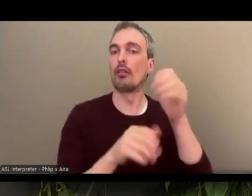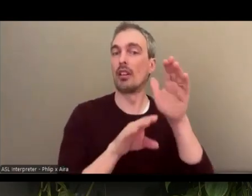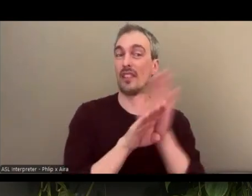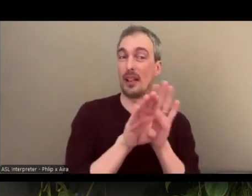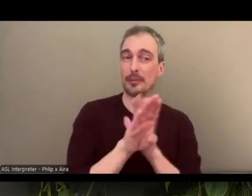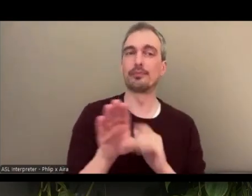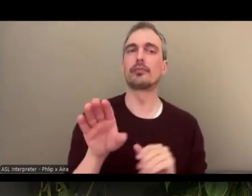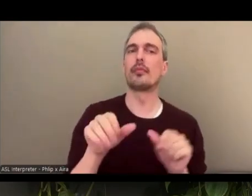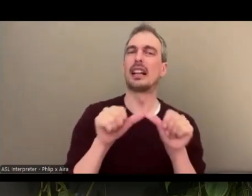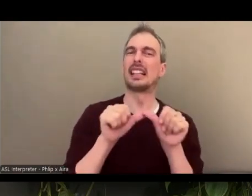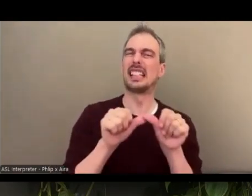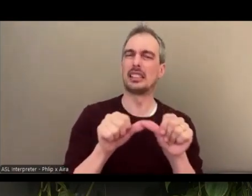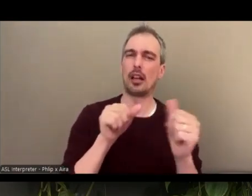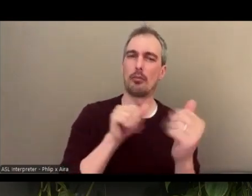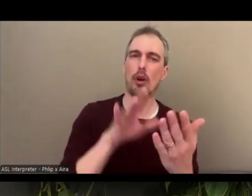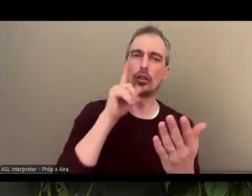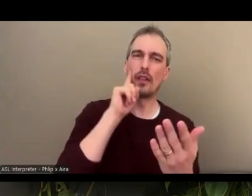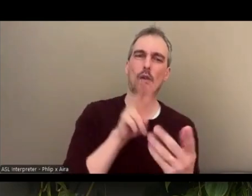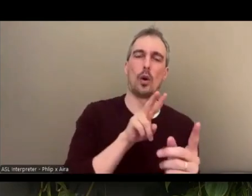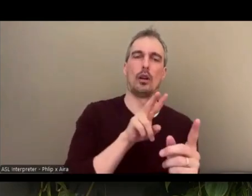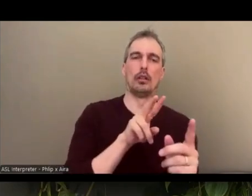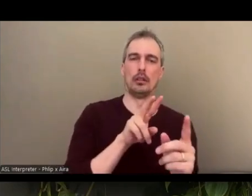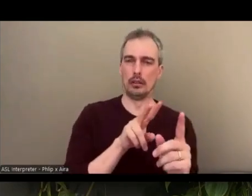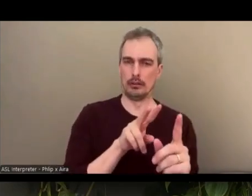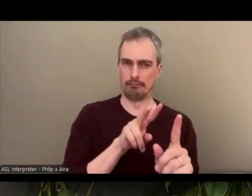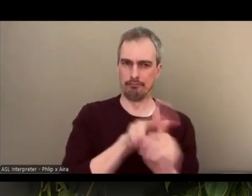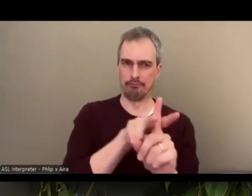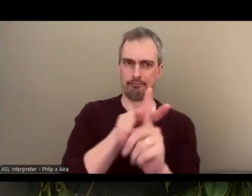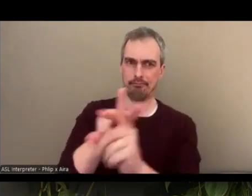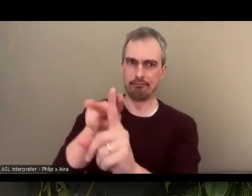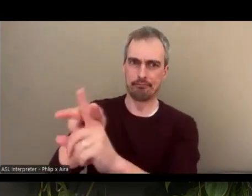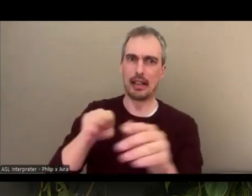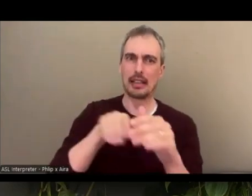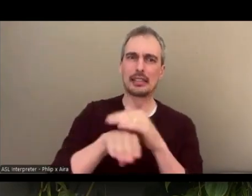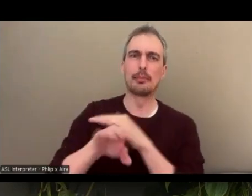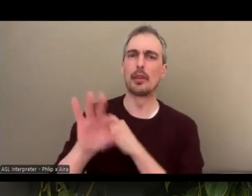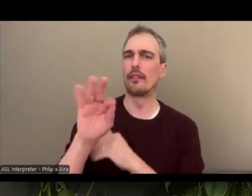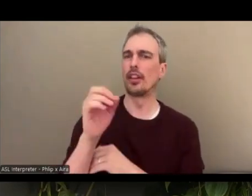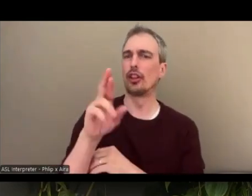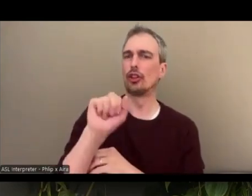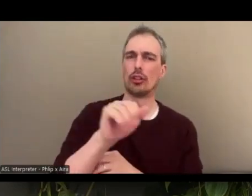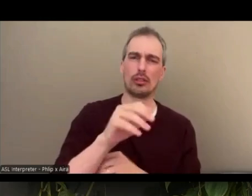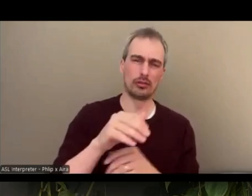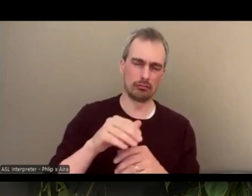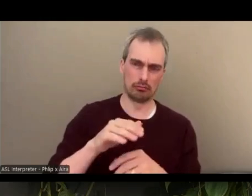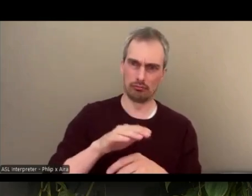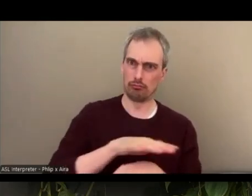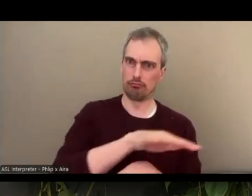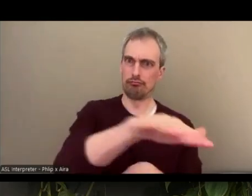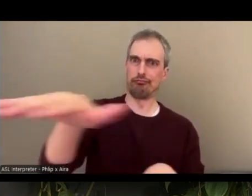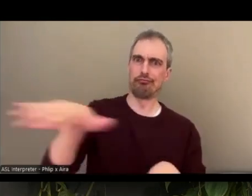implementing accessibility features across products. So automated tools can validate code before it's released.